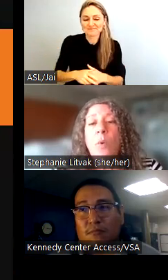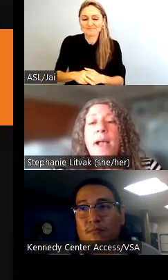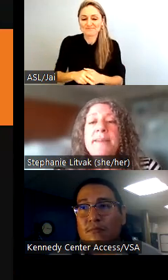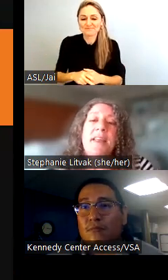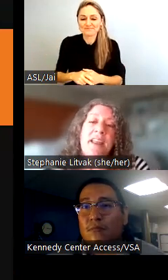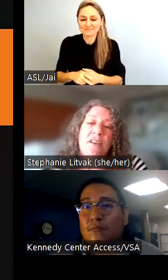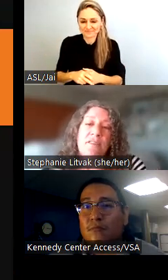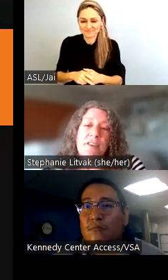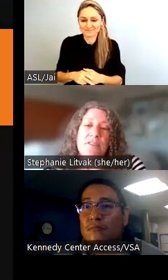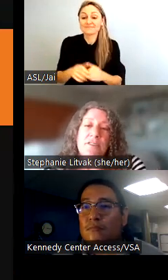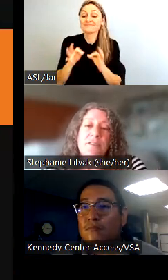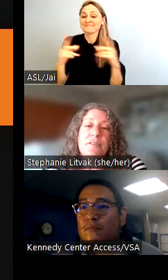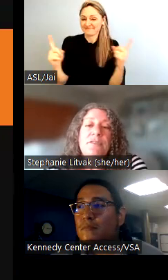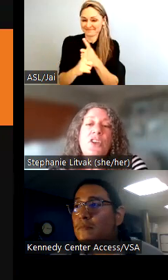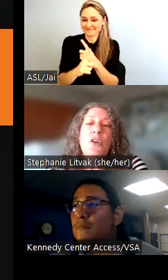More wise narrative use.